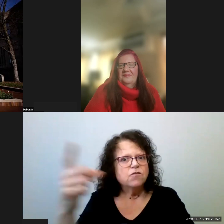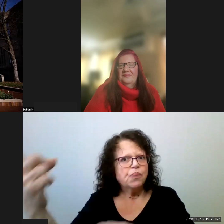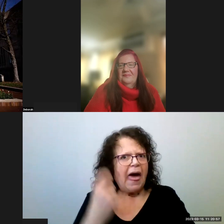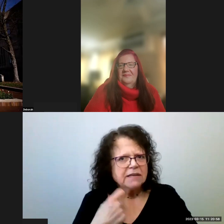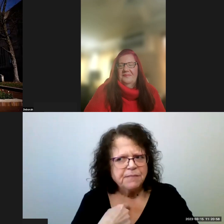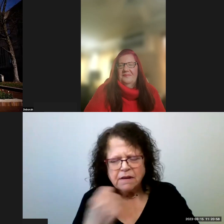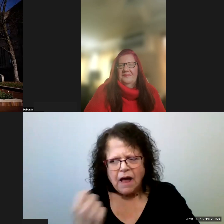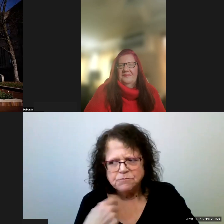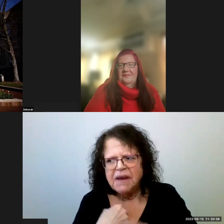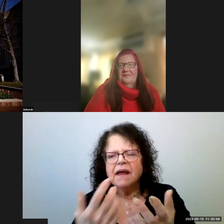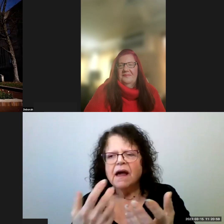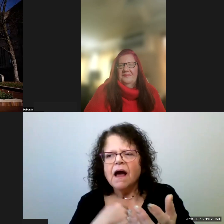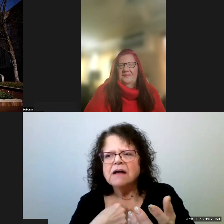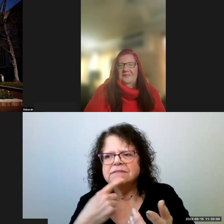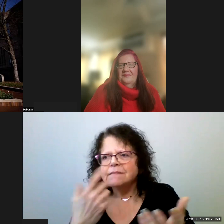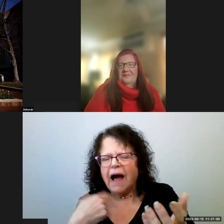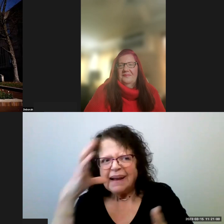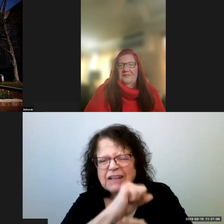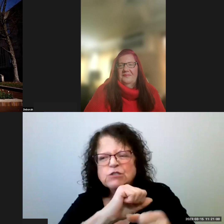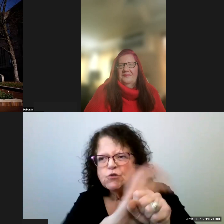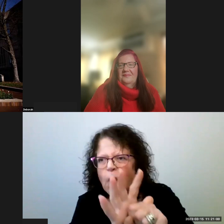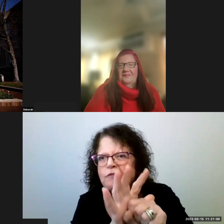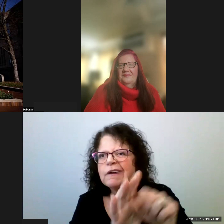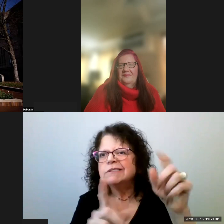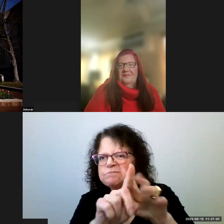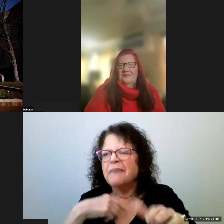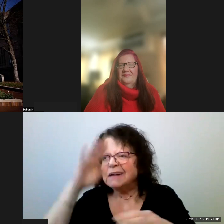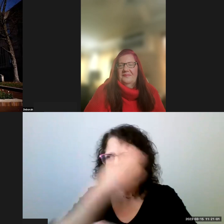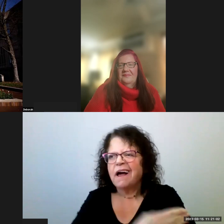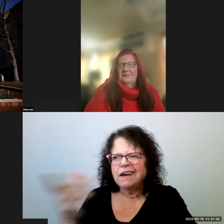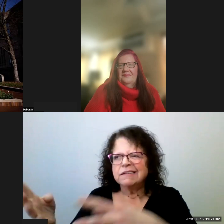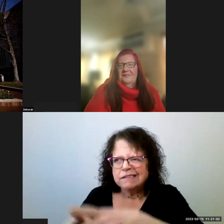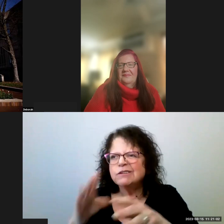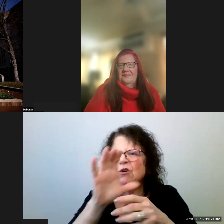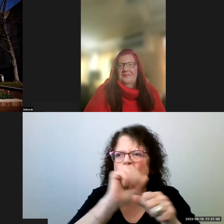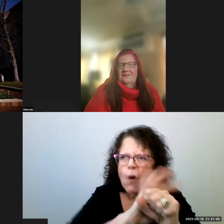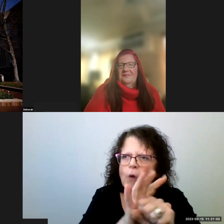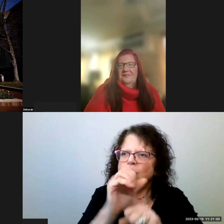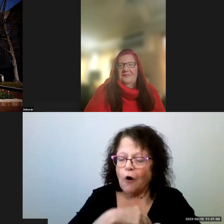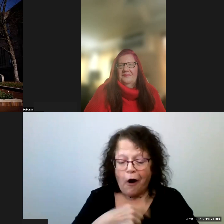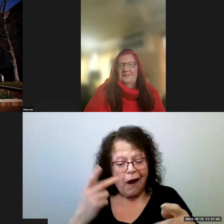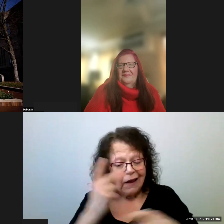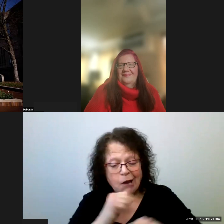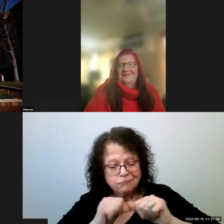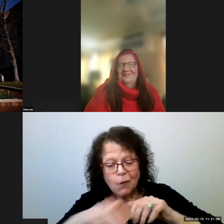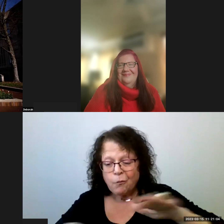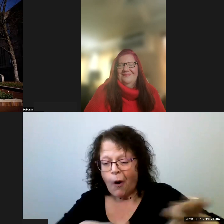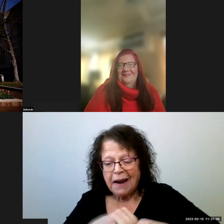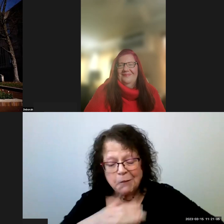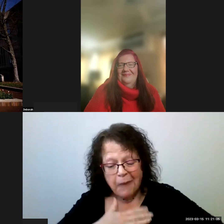and I told them well, I guess COVID came along – my son, got COVID this year and so that